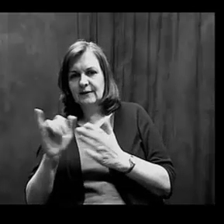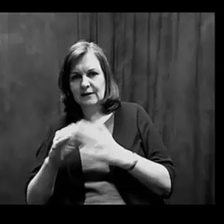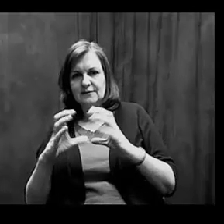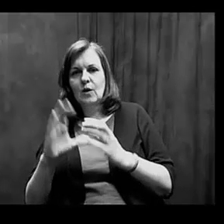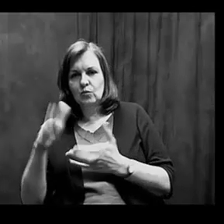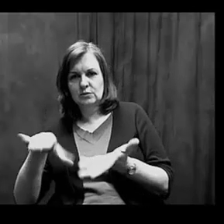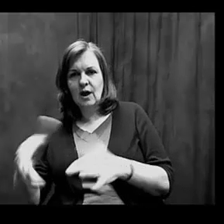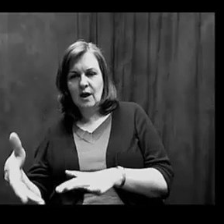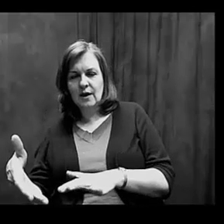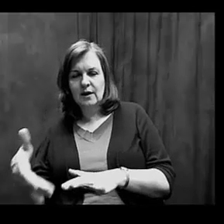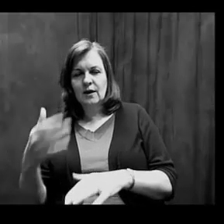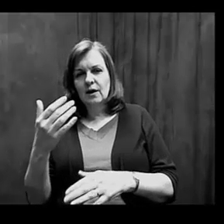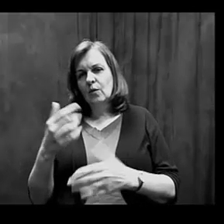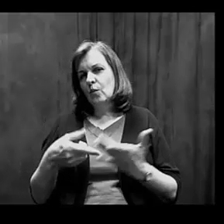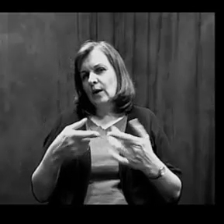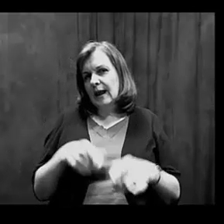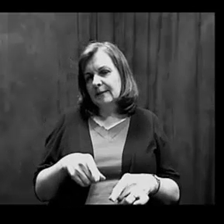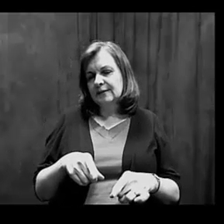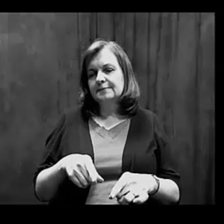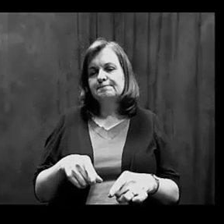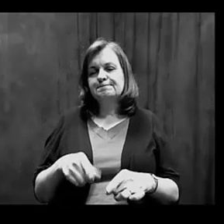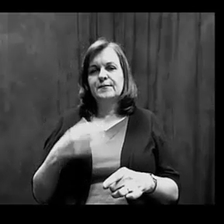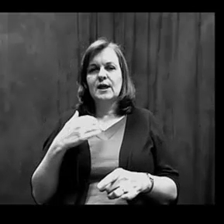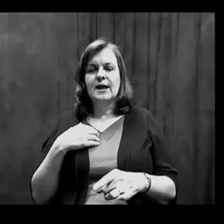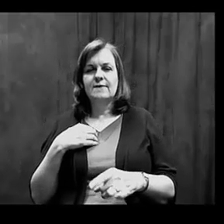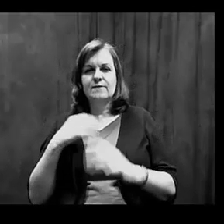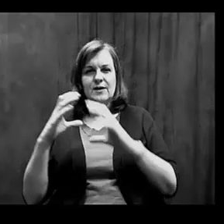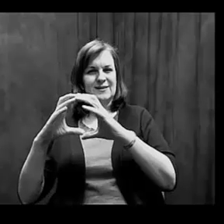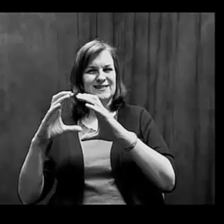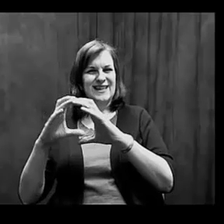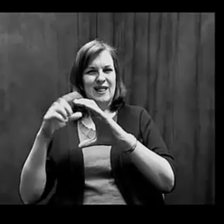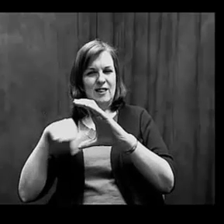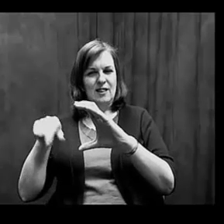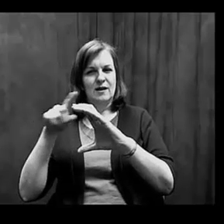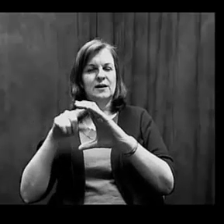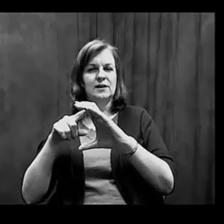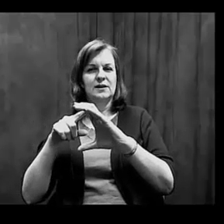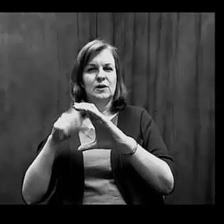cell